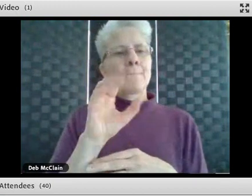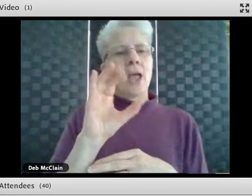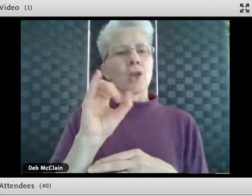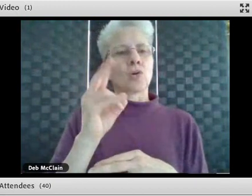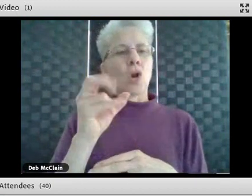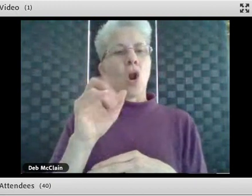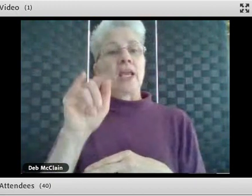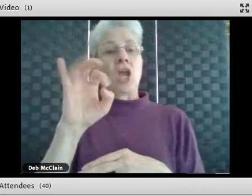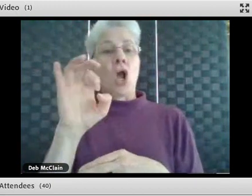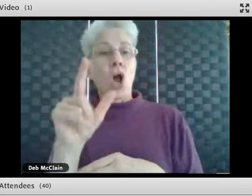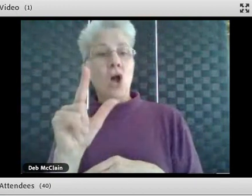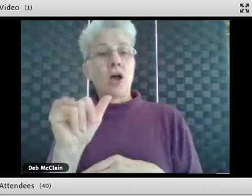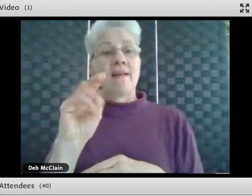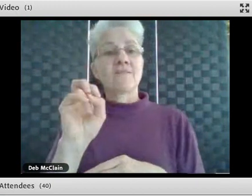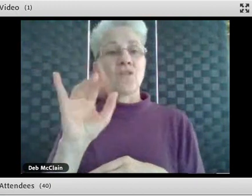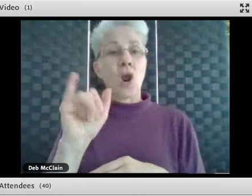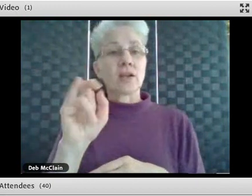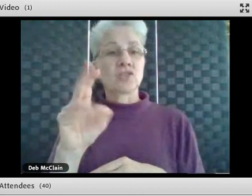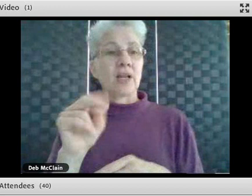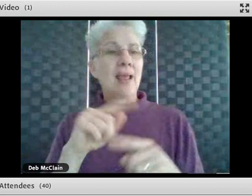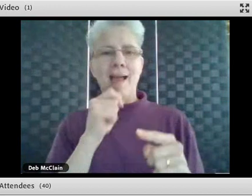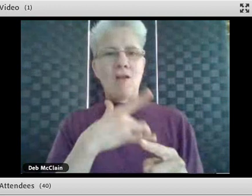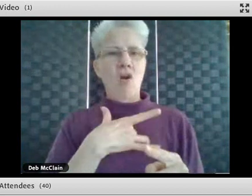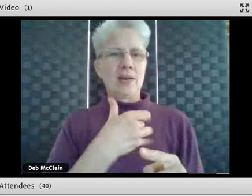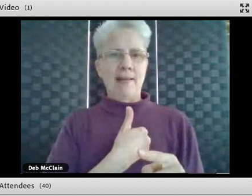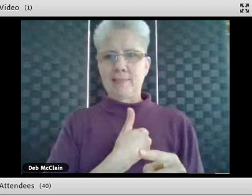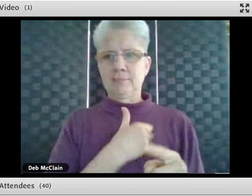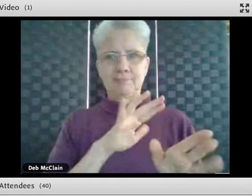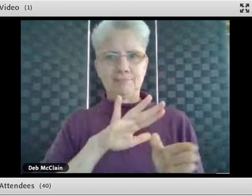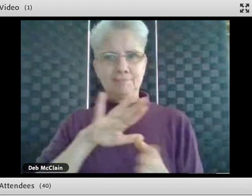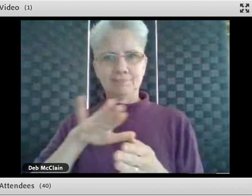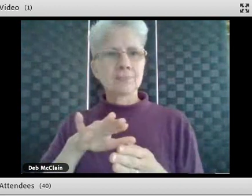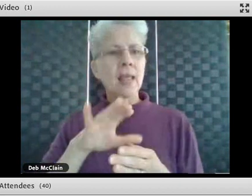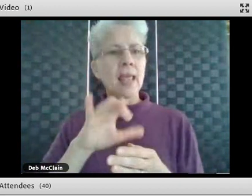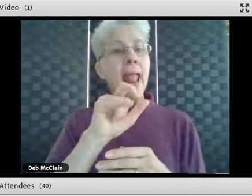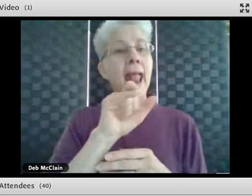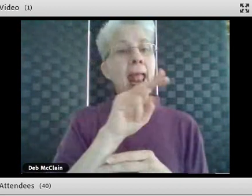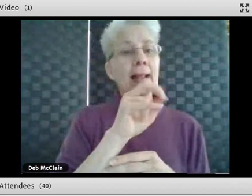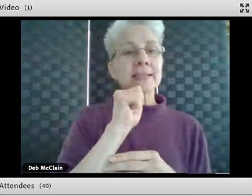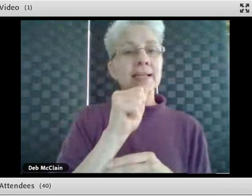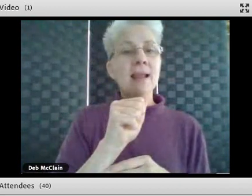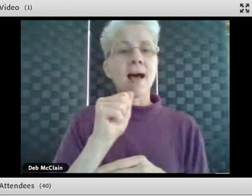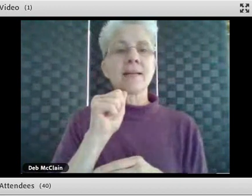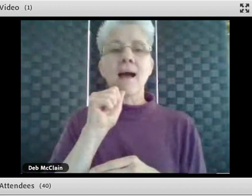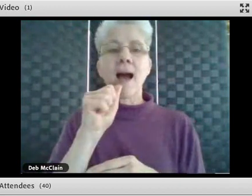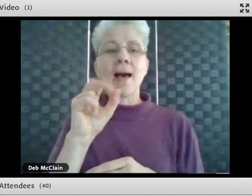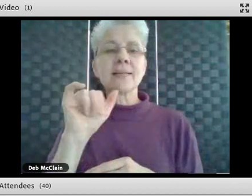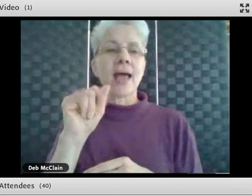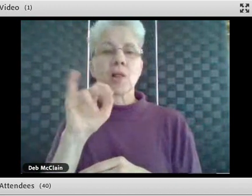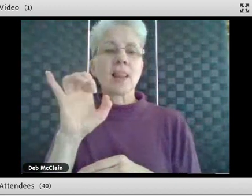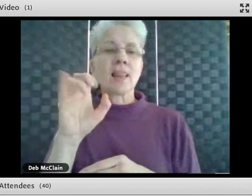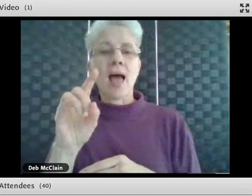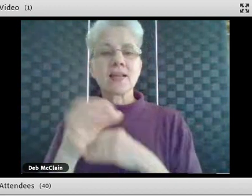hopefully I said that right -- and not "heart attack," "aliens" and not "unnaturalized foreign residents."